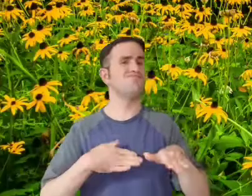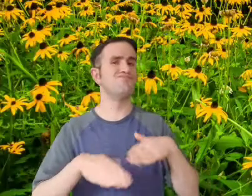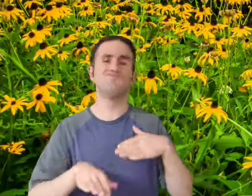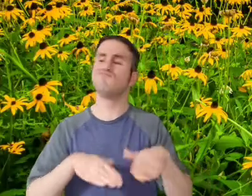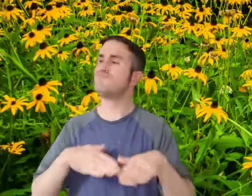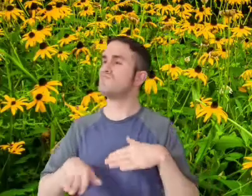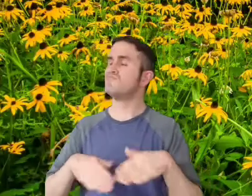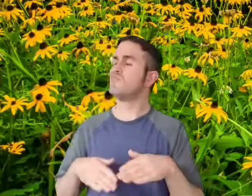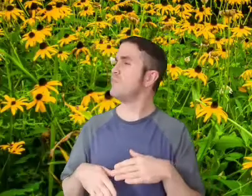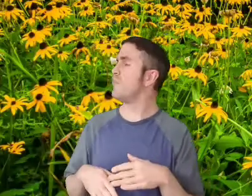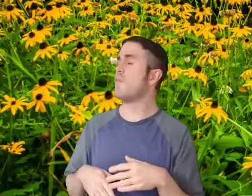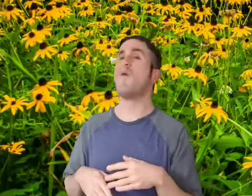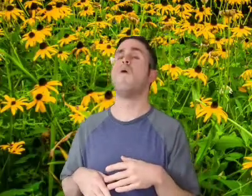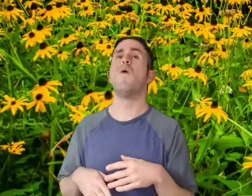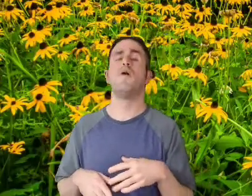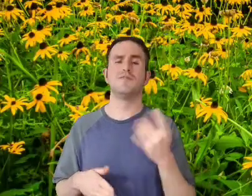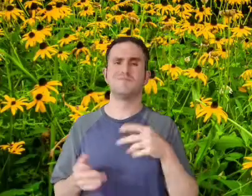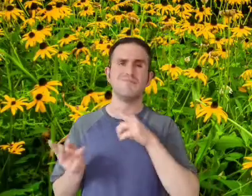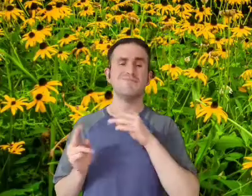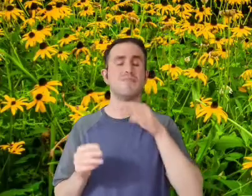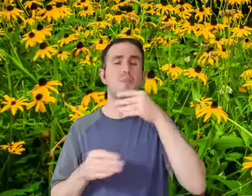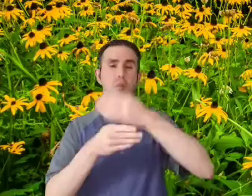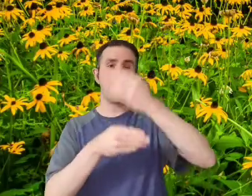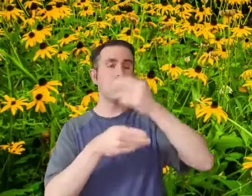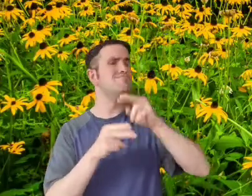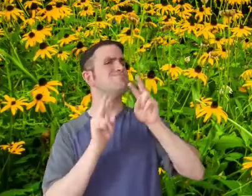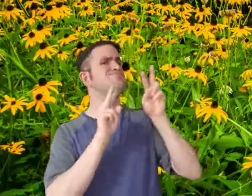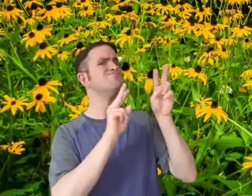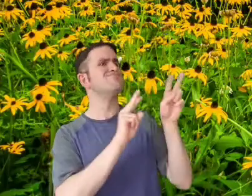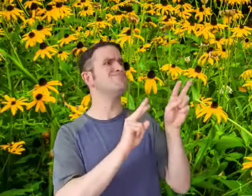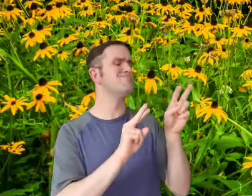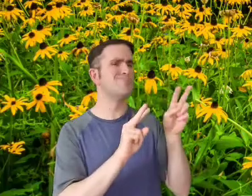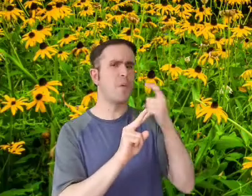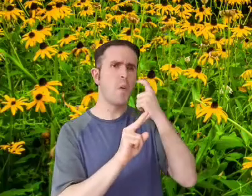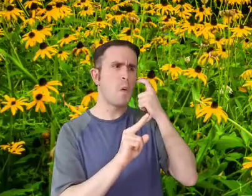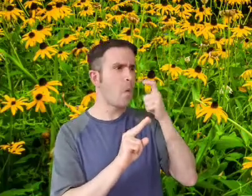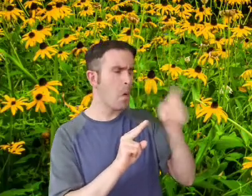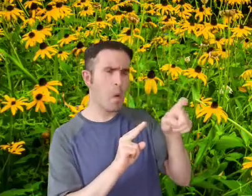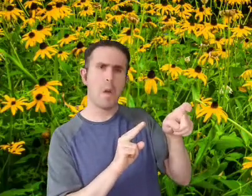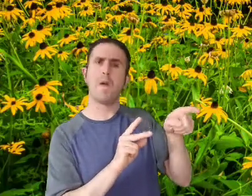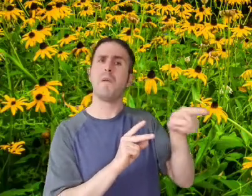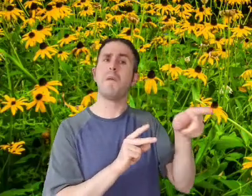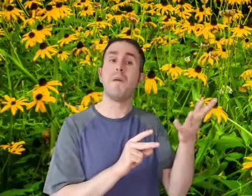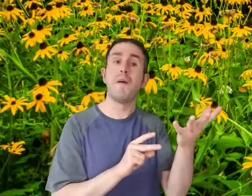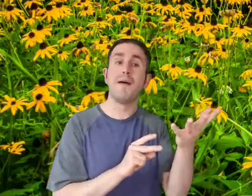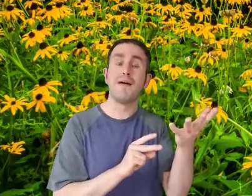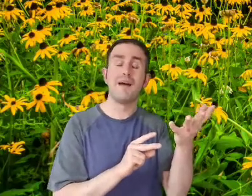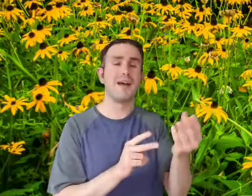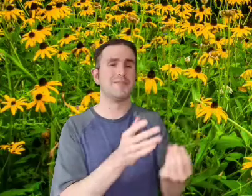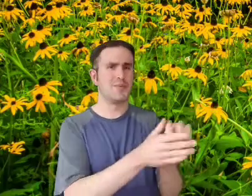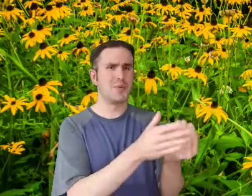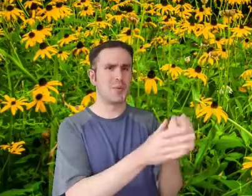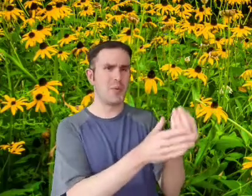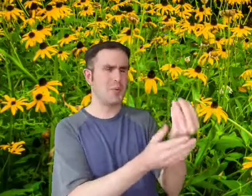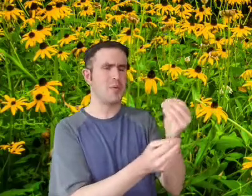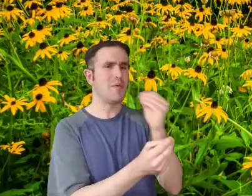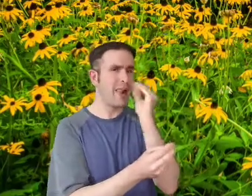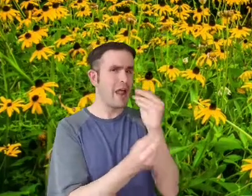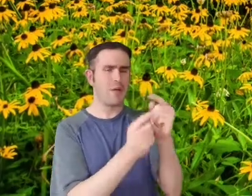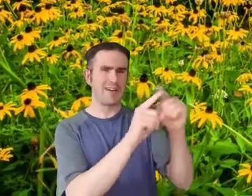for a walk, or you're uh... looking outside your window and you see maybe you have a garden or you